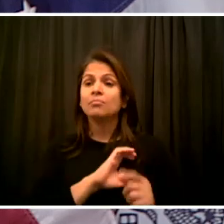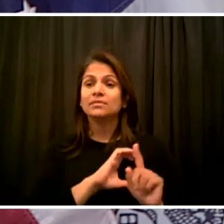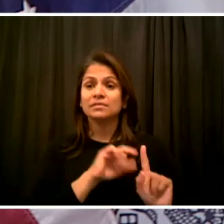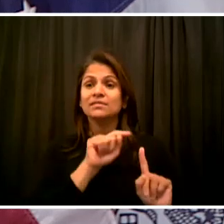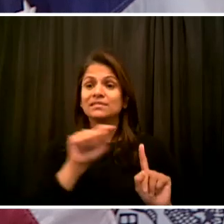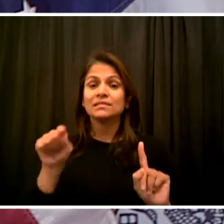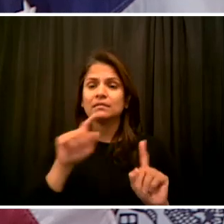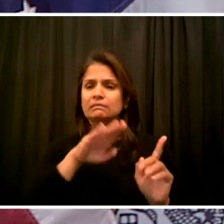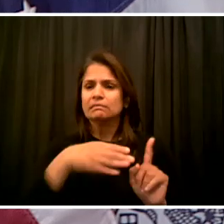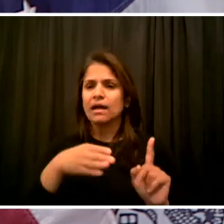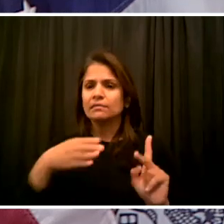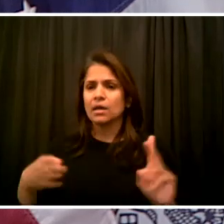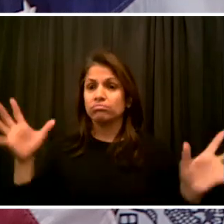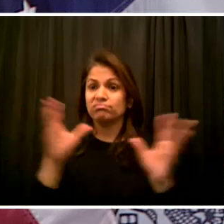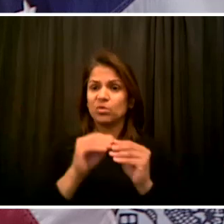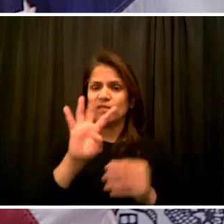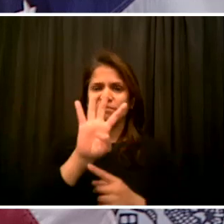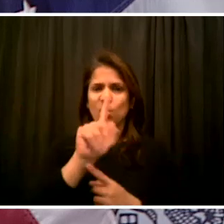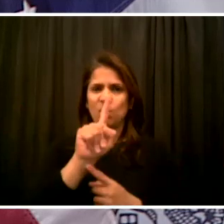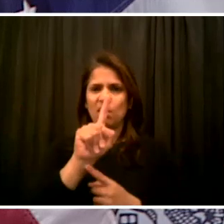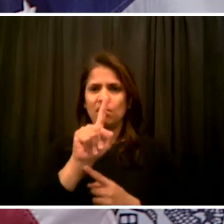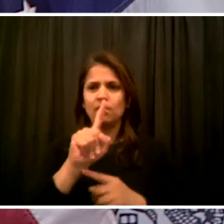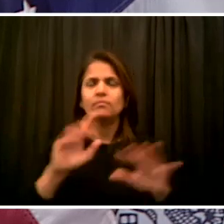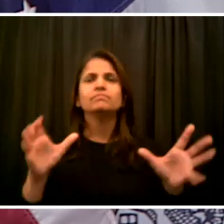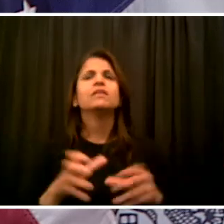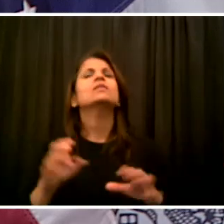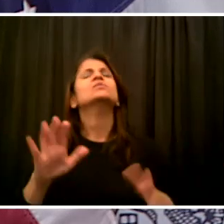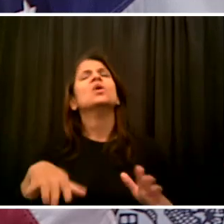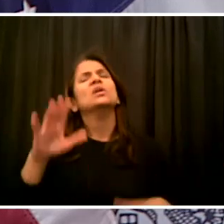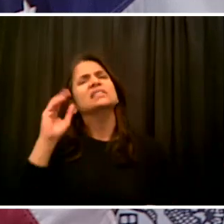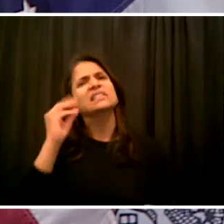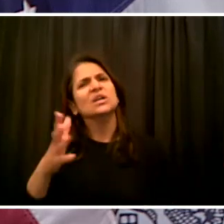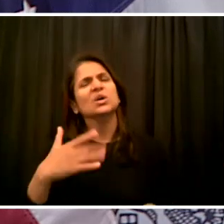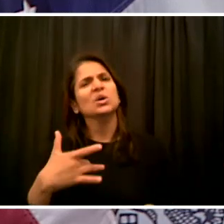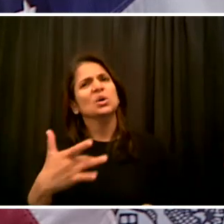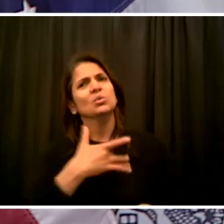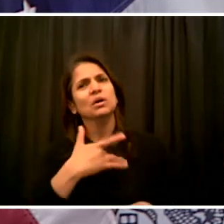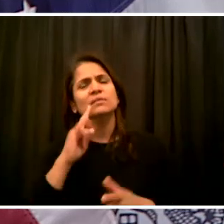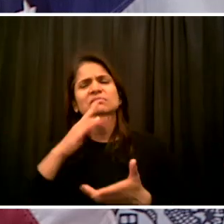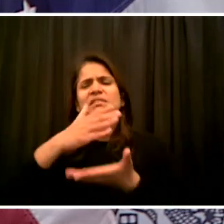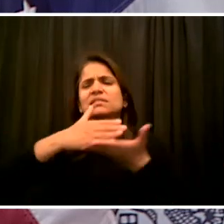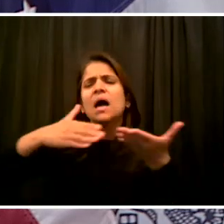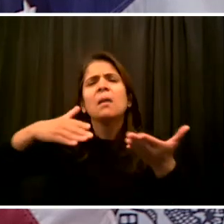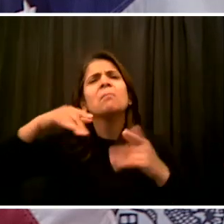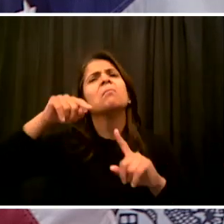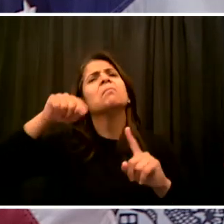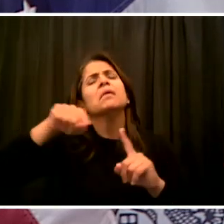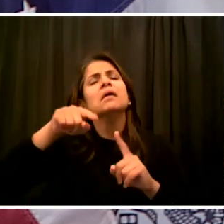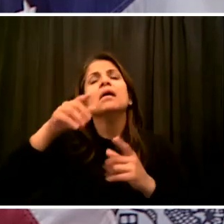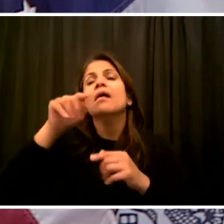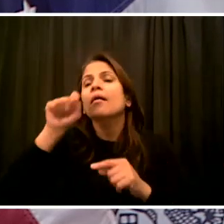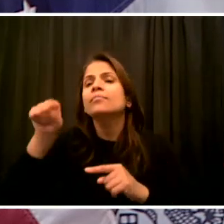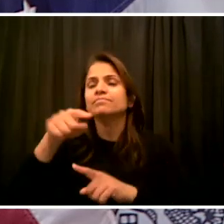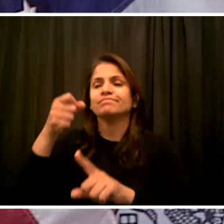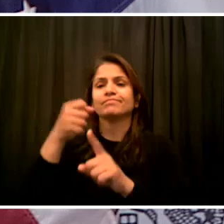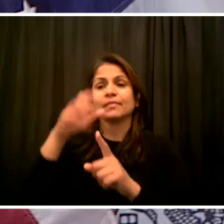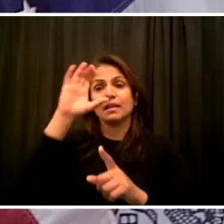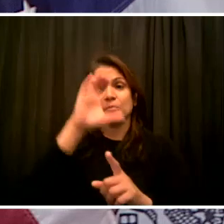NUMBER OF PEOPLE IN THE HOSPITAL. SOME THAT NEED YOUR THOUGHTS AND PRAYERS. THAT'S A MESSAGE TO THE PUBLIC.